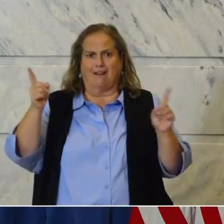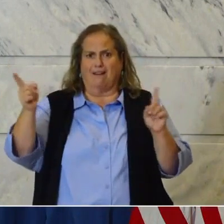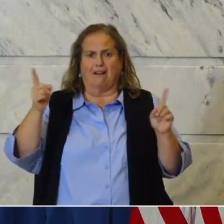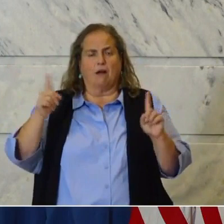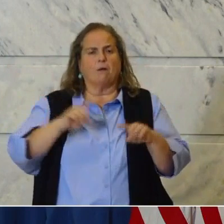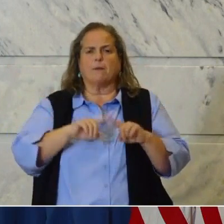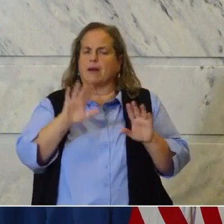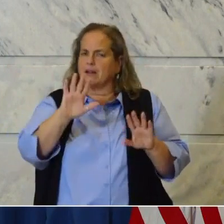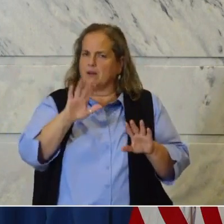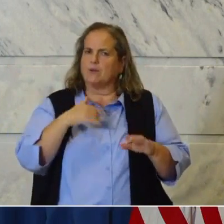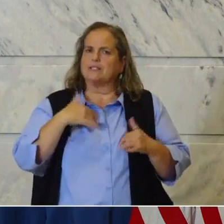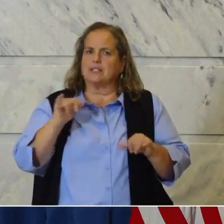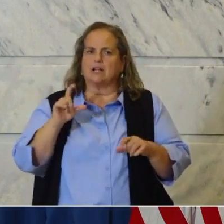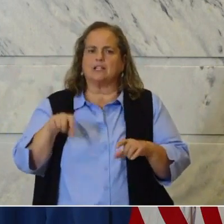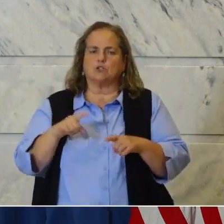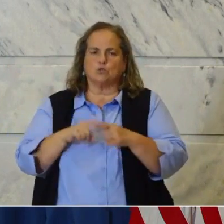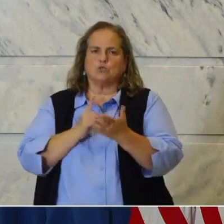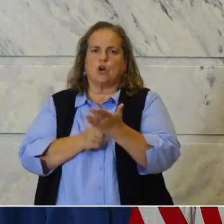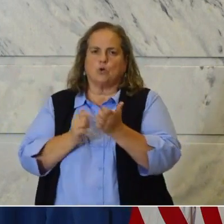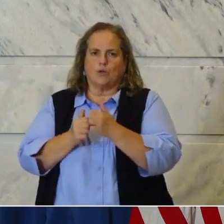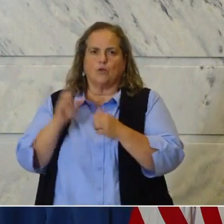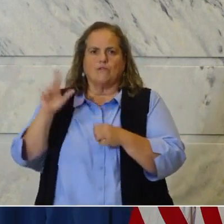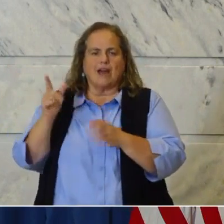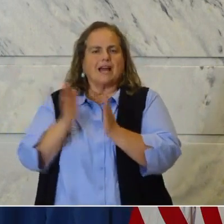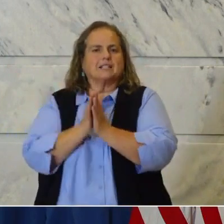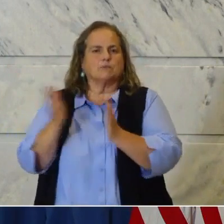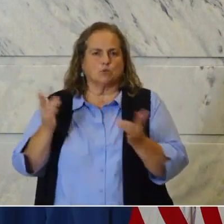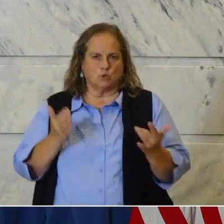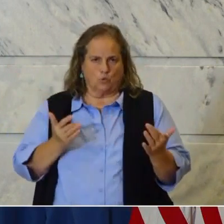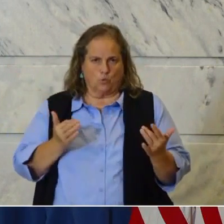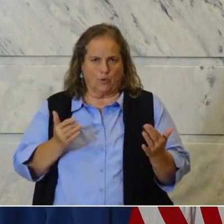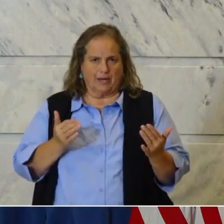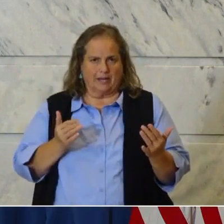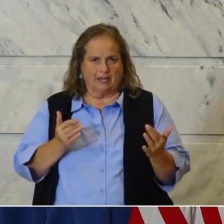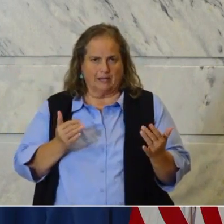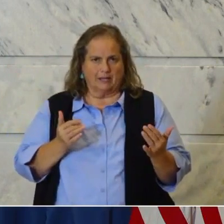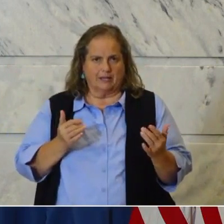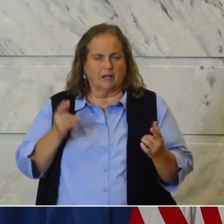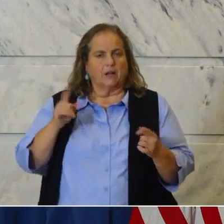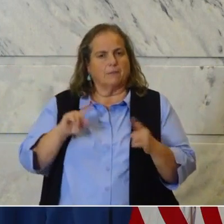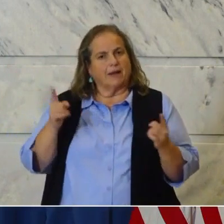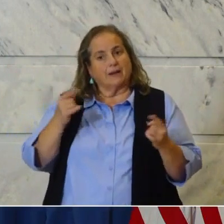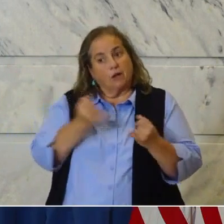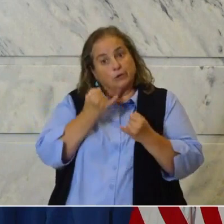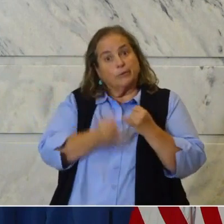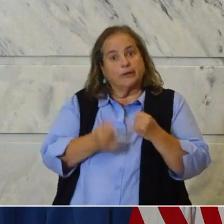talking to them and again asked asked them to wait, but they get to make their own decisions dunk,